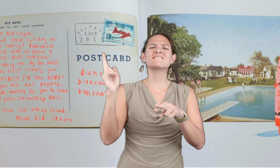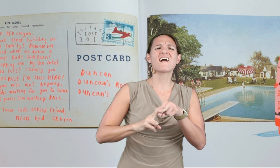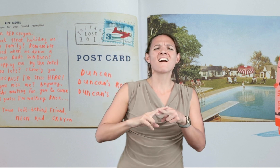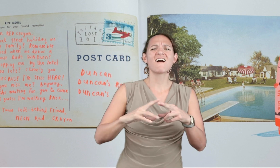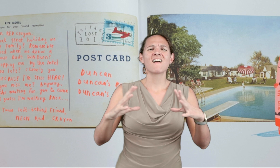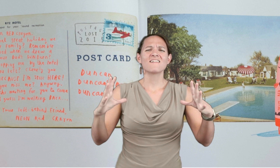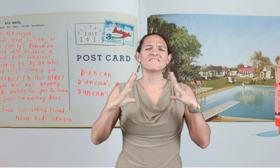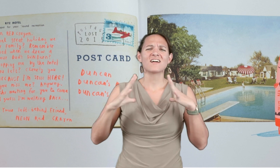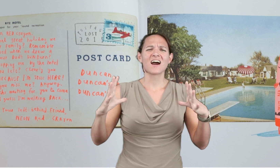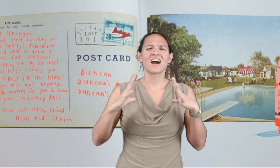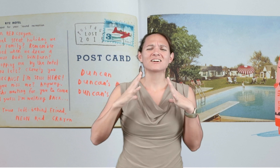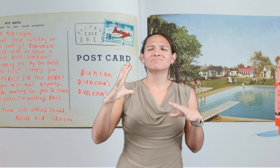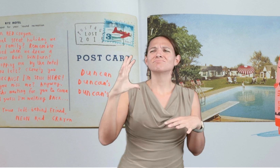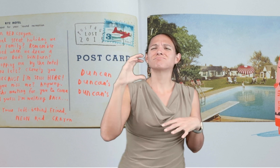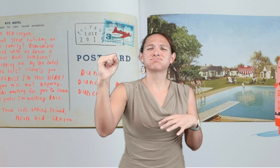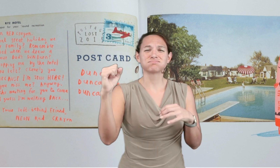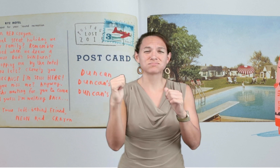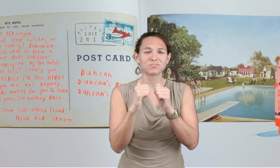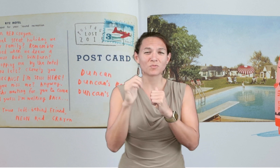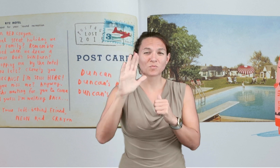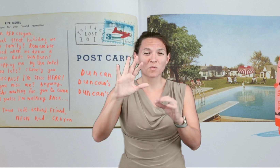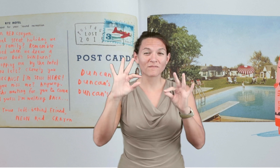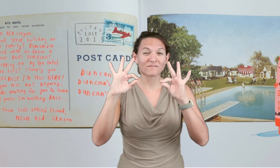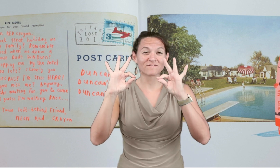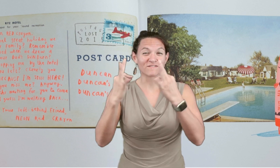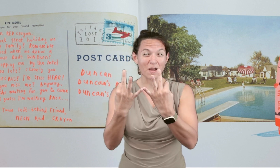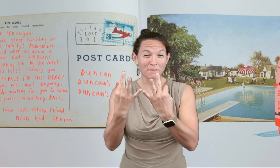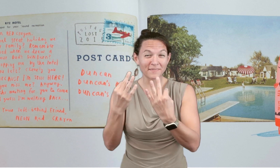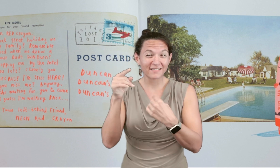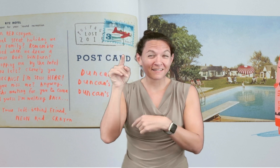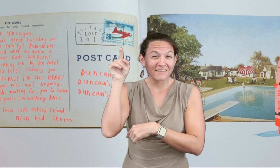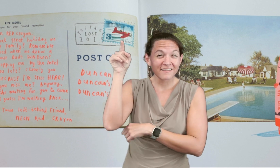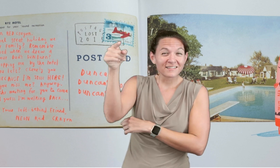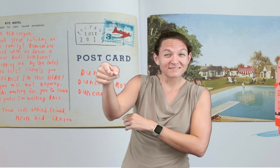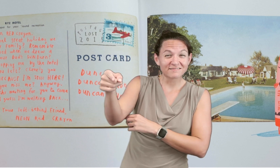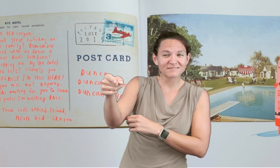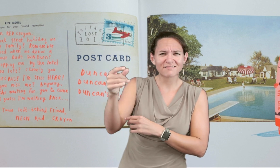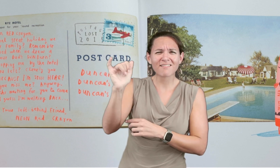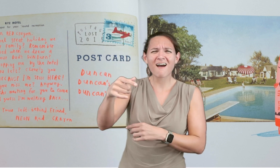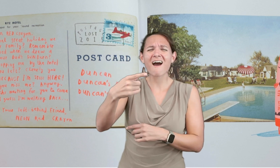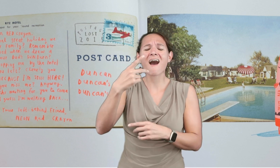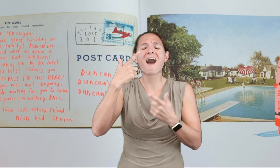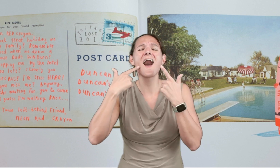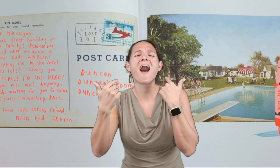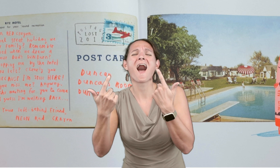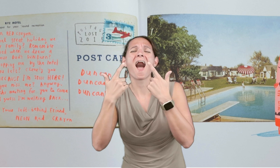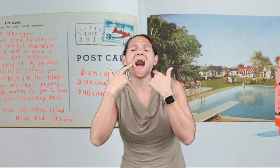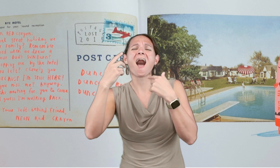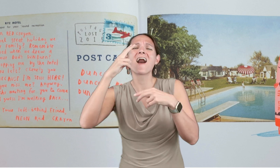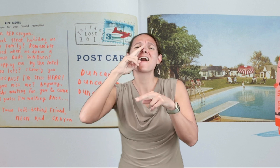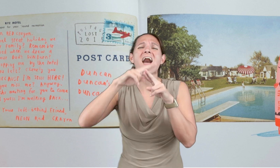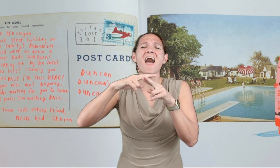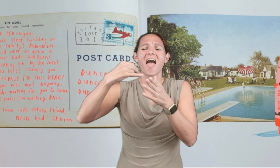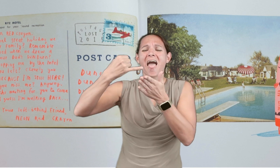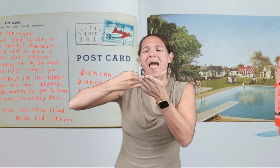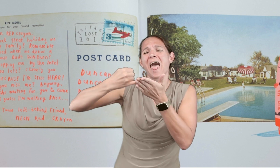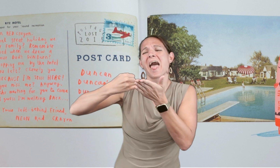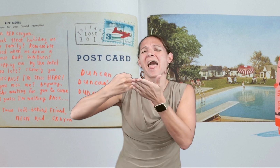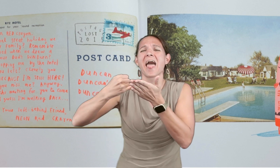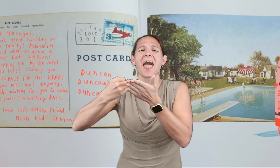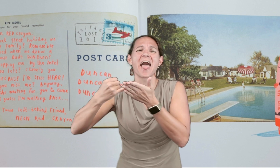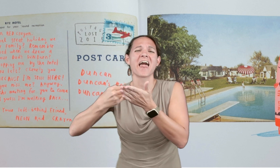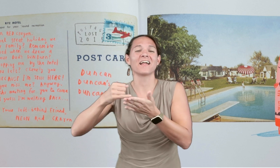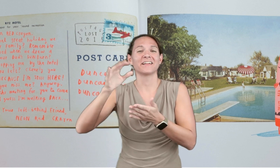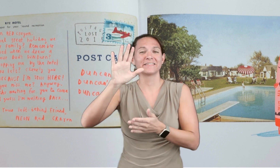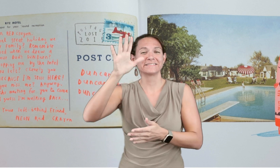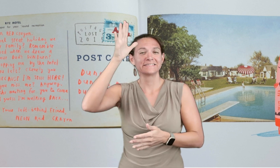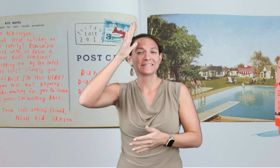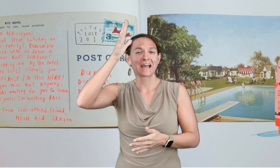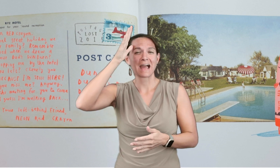that fun holiday, the getaway we had with your family? We laughed, ha ha, so hard when we